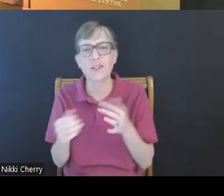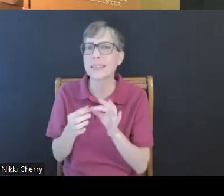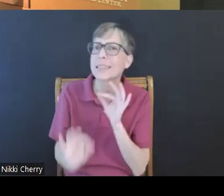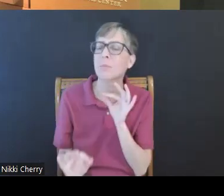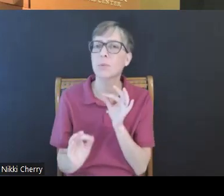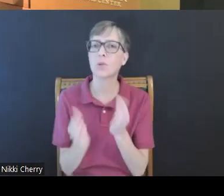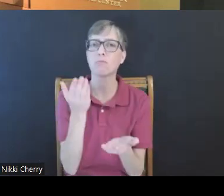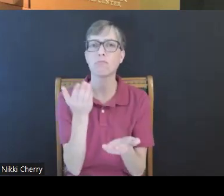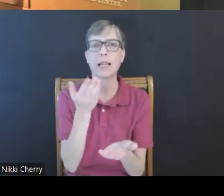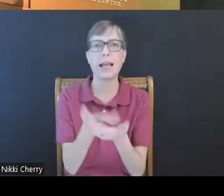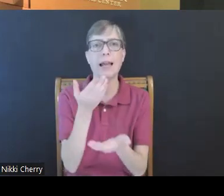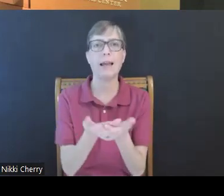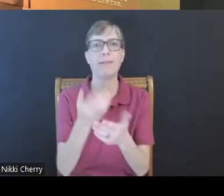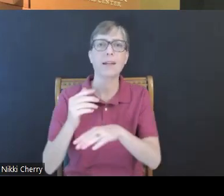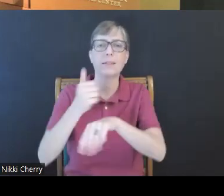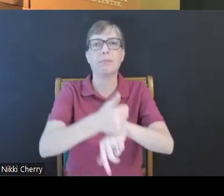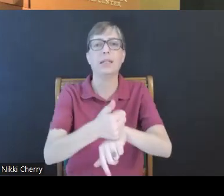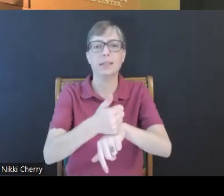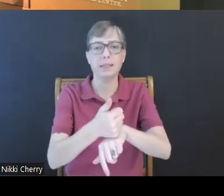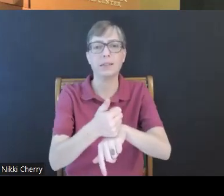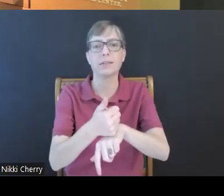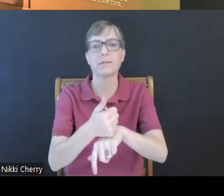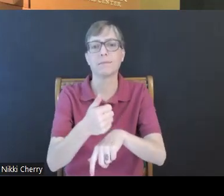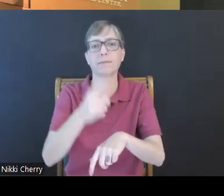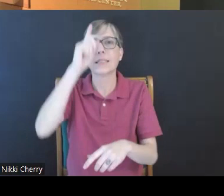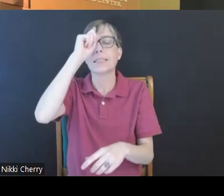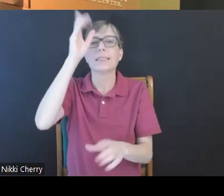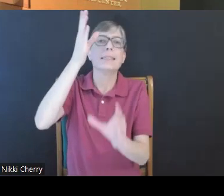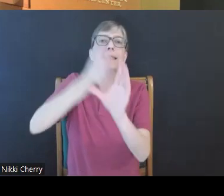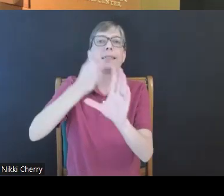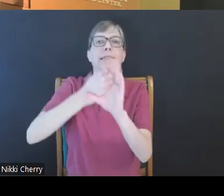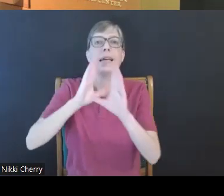effective brief psychological interventions that can provide right in the primary care setting so